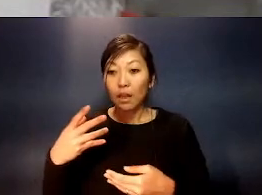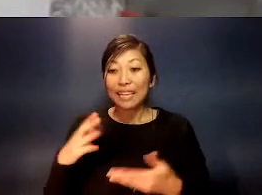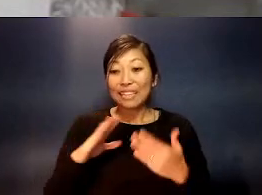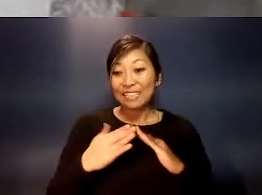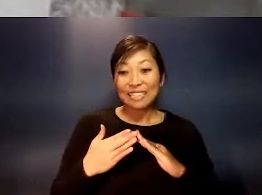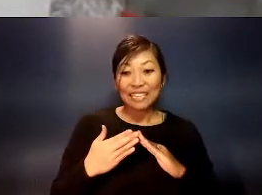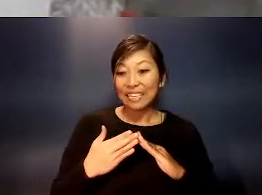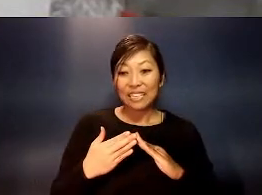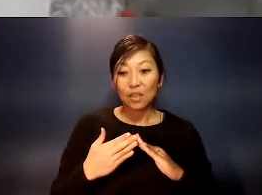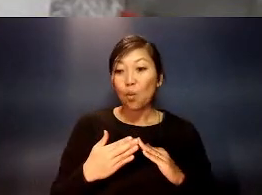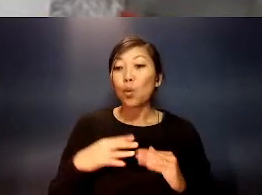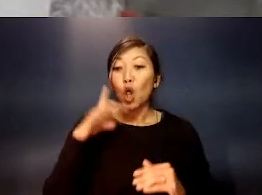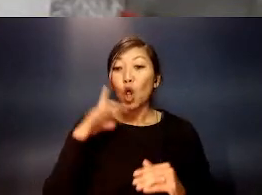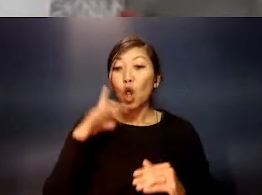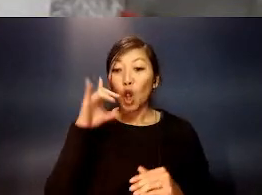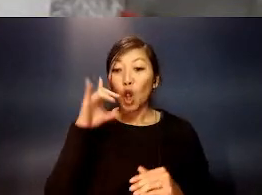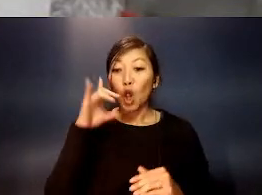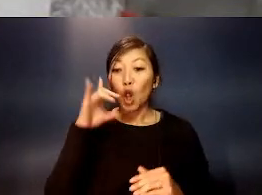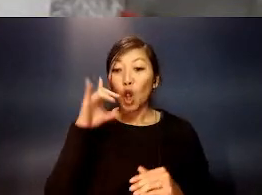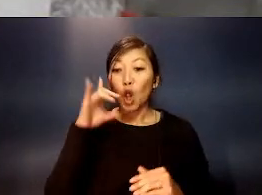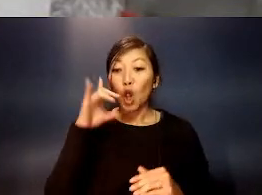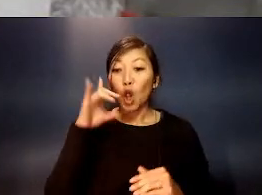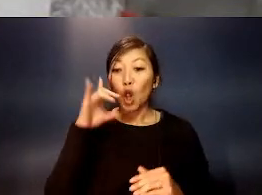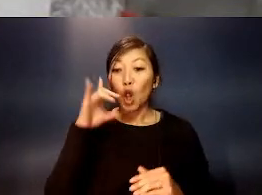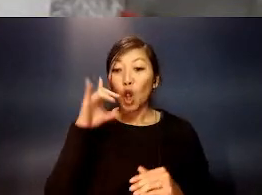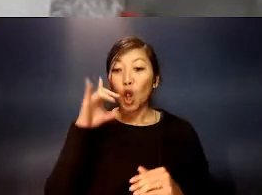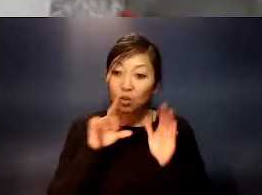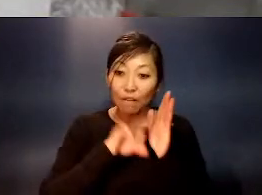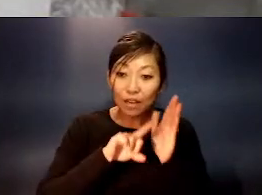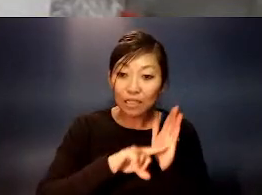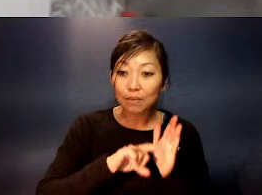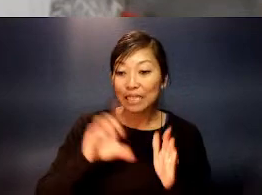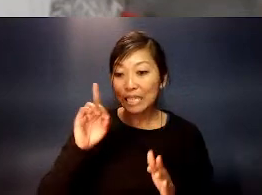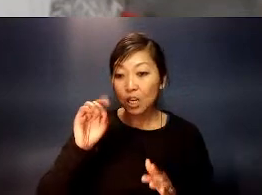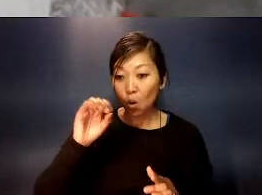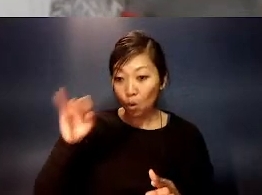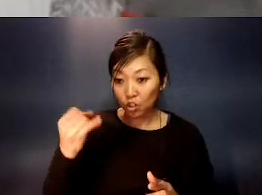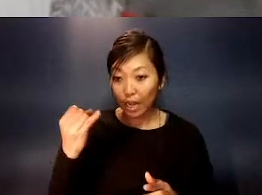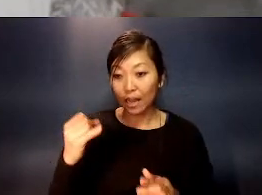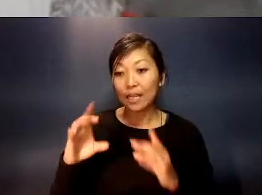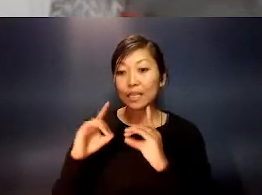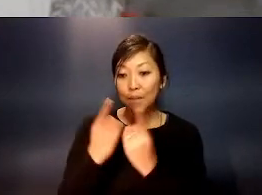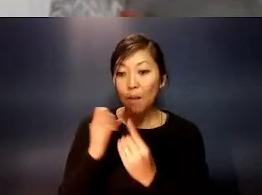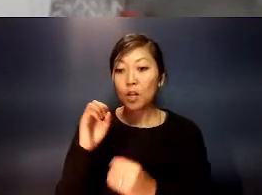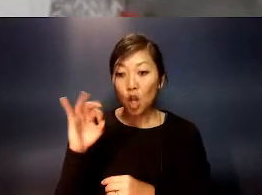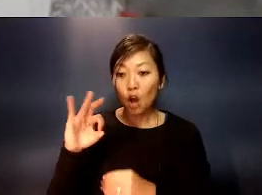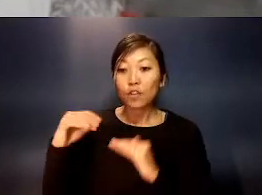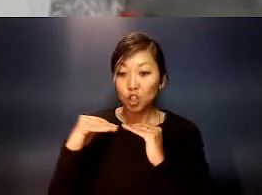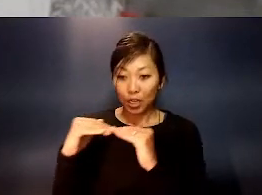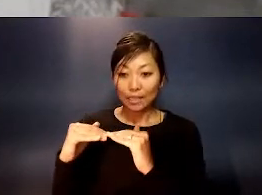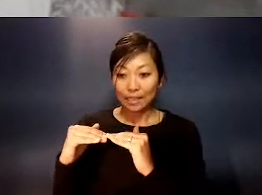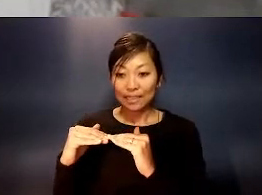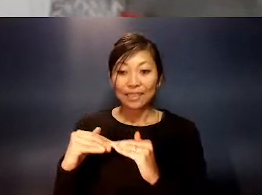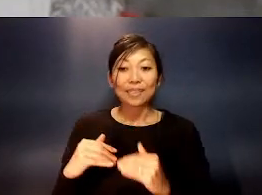FOR THE SAKE OF EVERYONE IN THIS CITY, THESE WILL PROBABLY POINT TO CHANGE. AND I REALLY URGE US TO COME TOGETHER TO REALLY LOOK AT